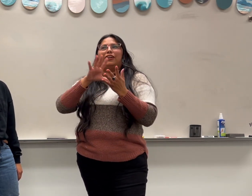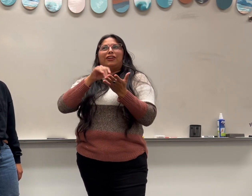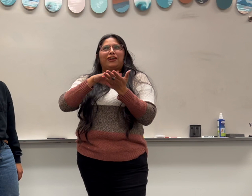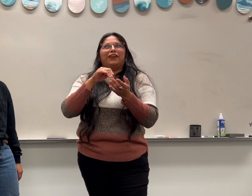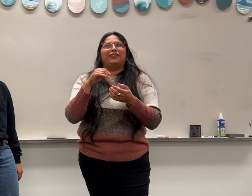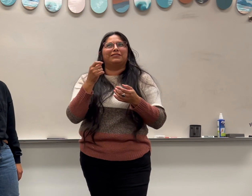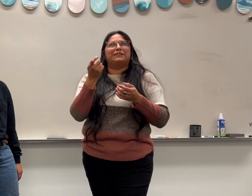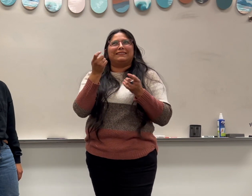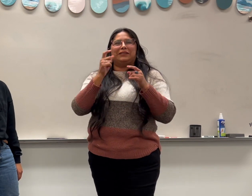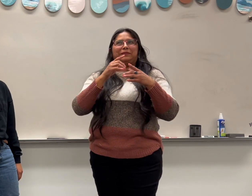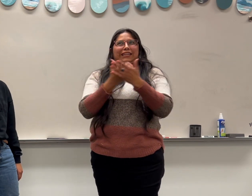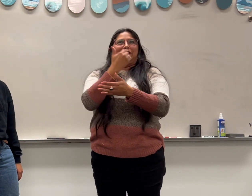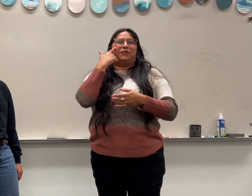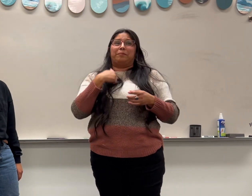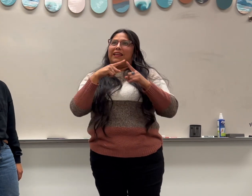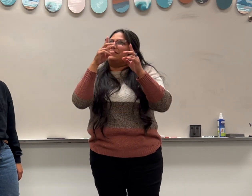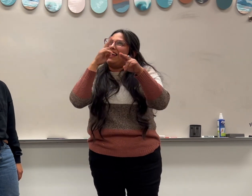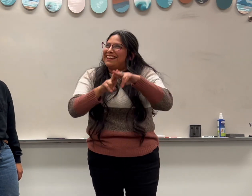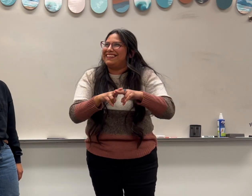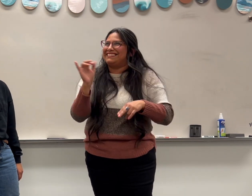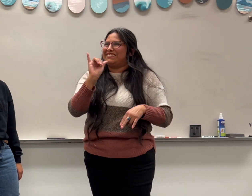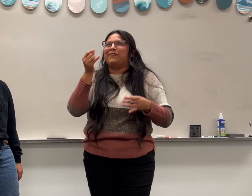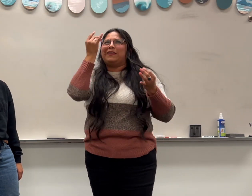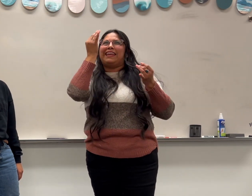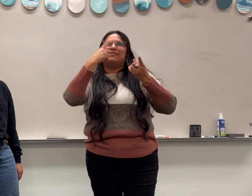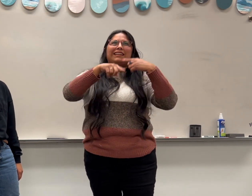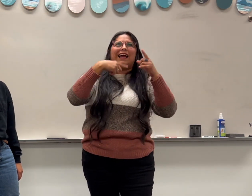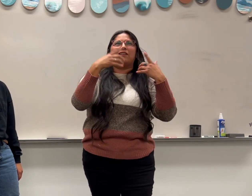a wall being able to sign it for a box so it's learning in that way it's a little bit different